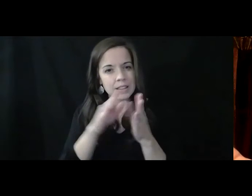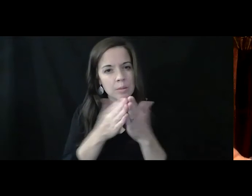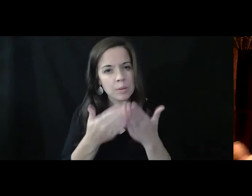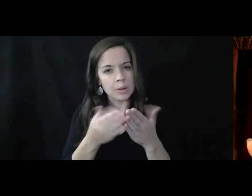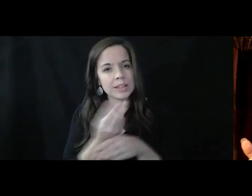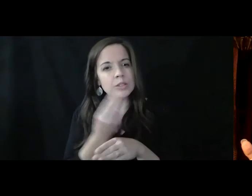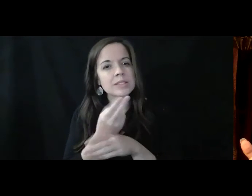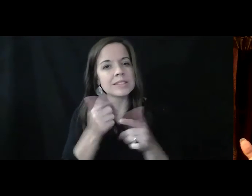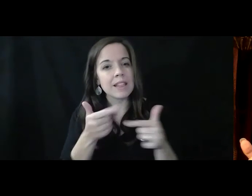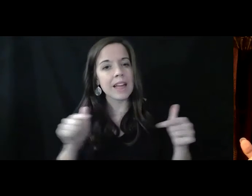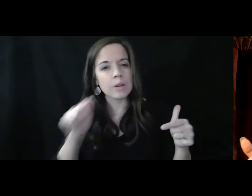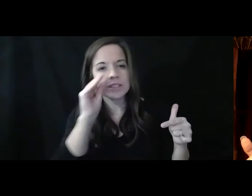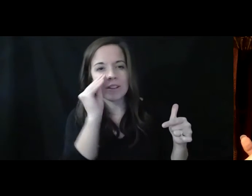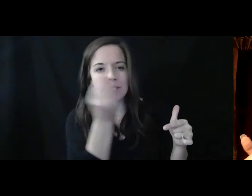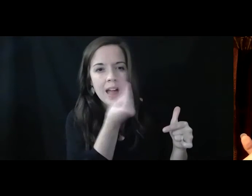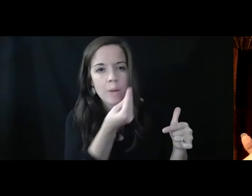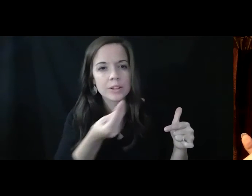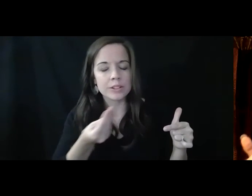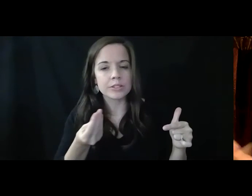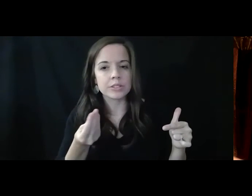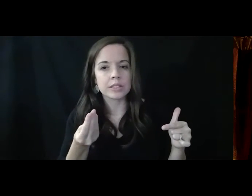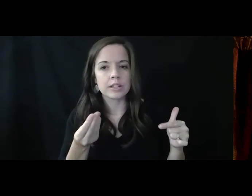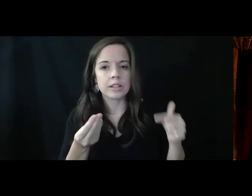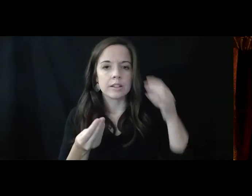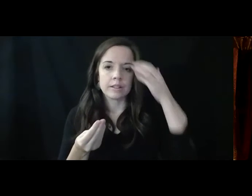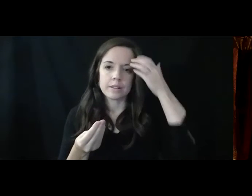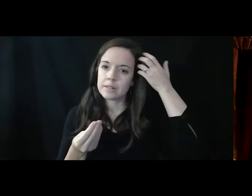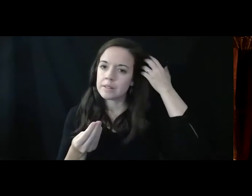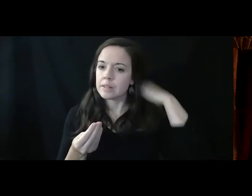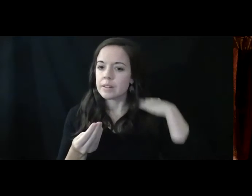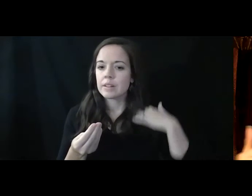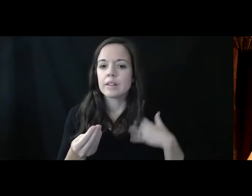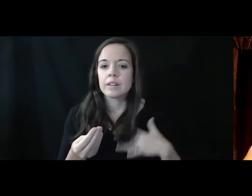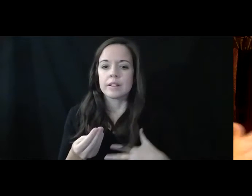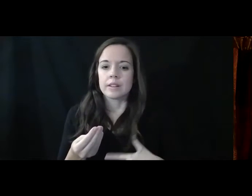flowers, which is something that, you know, in Victorian times if you wanted to tell